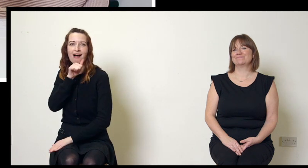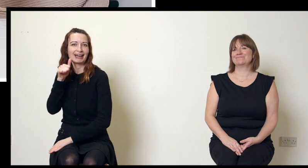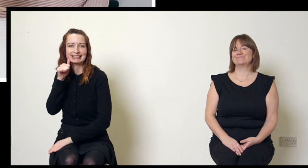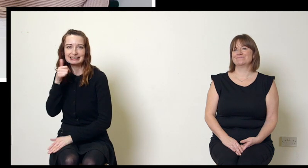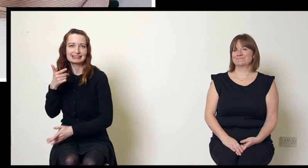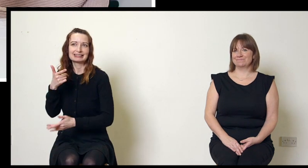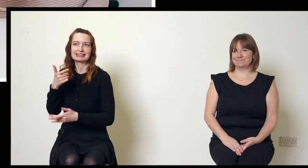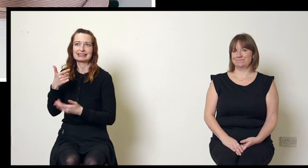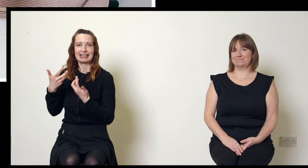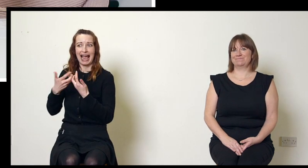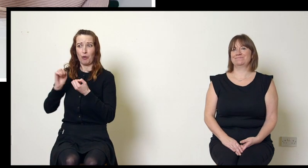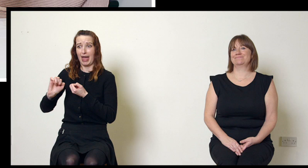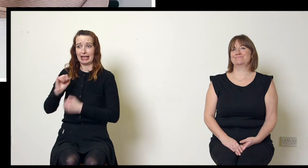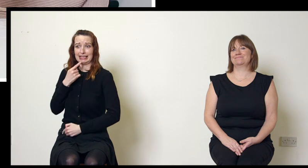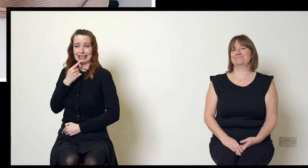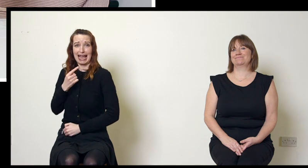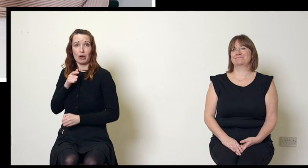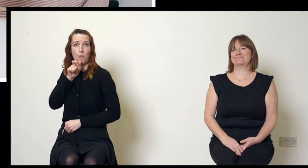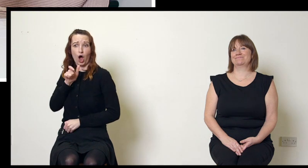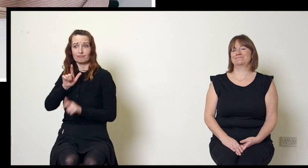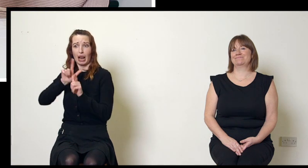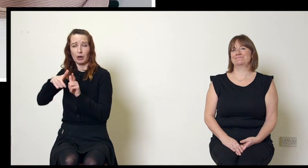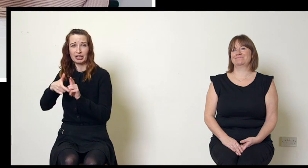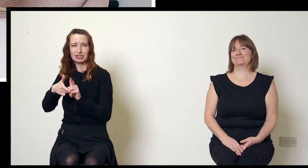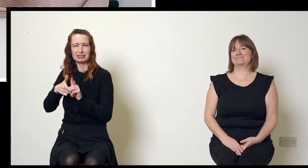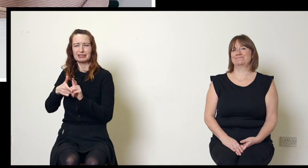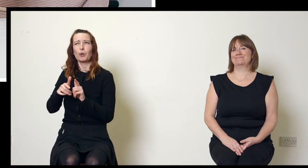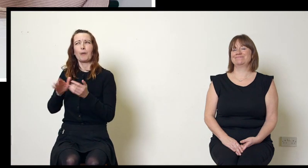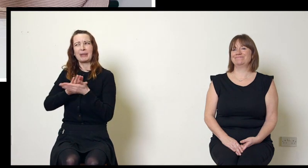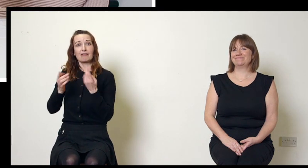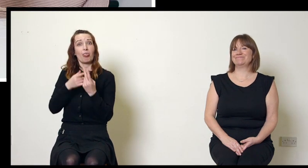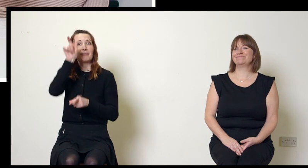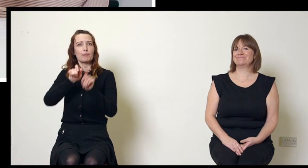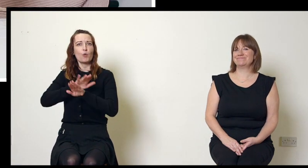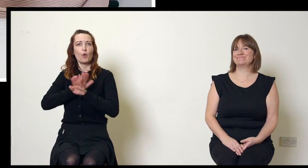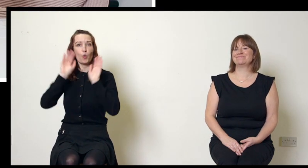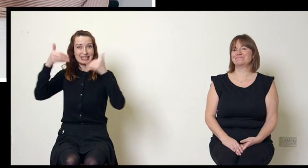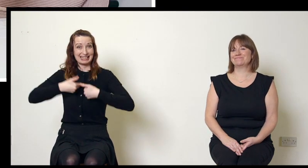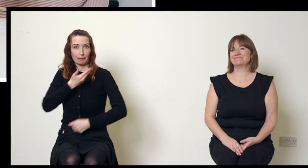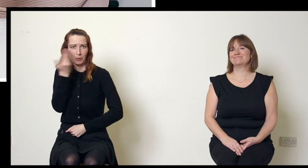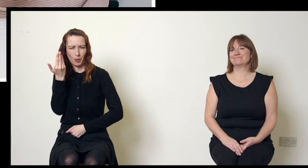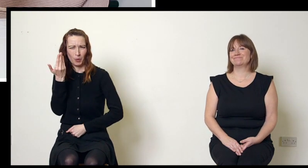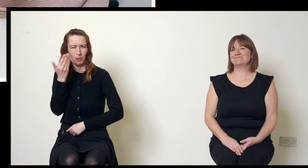the nuances that we… people that are not autistic kind of put on to make it feel a bit softer, you know,